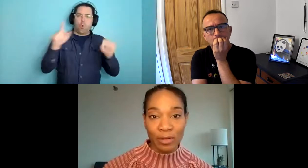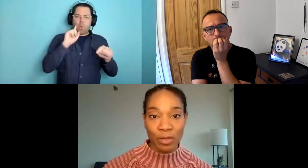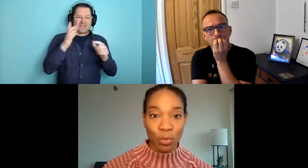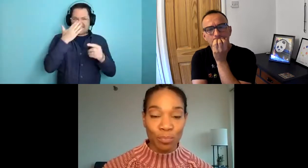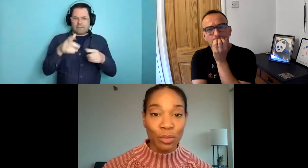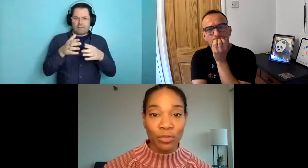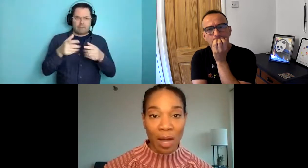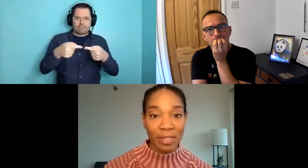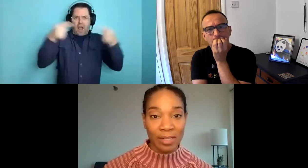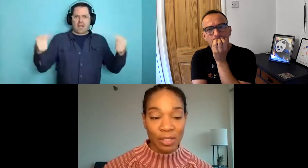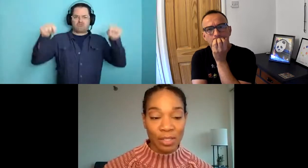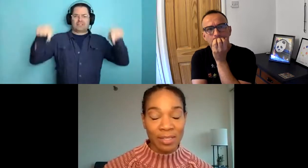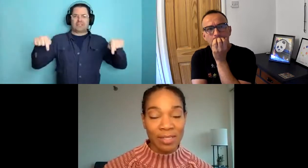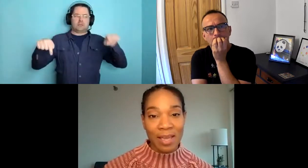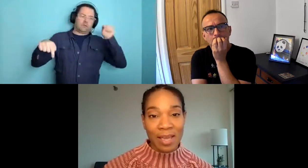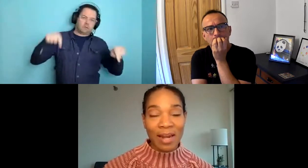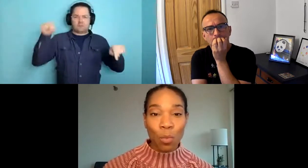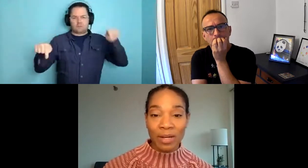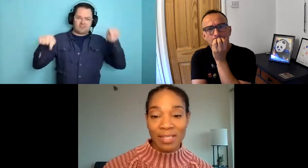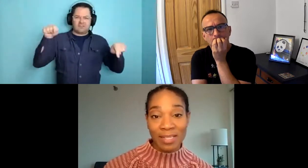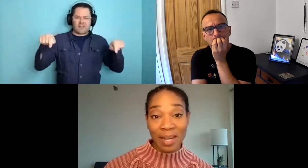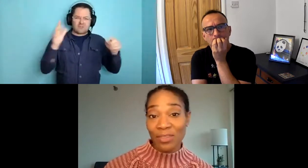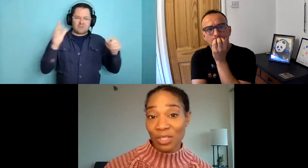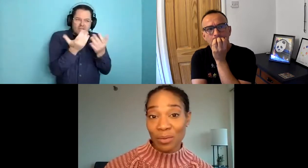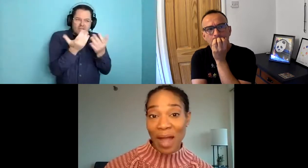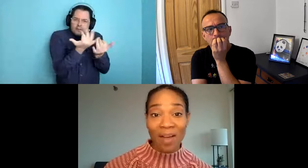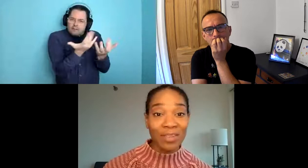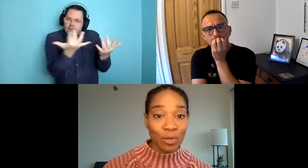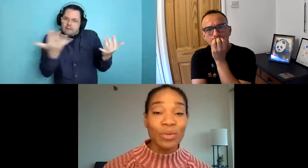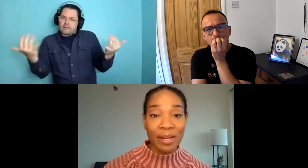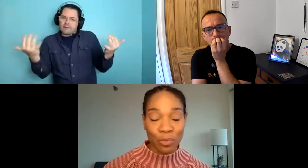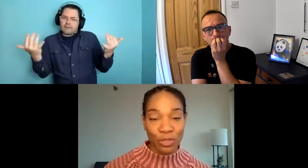15 years of research I just sat with lots of different